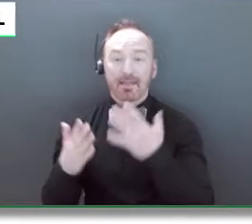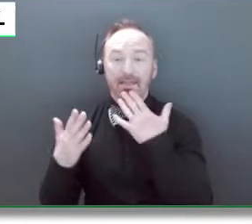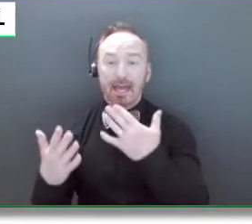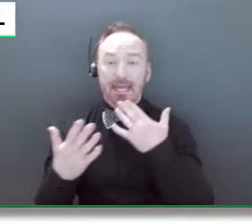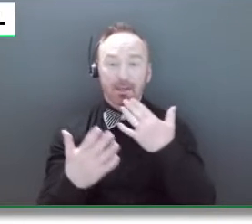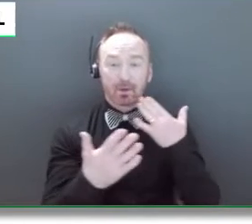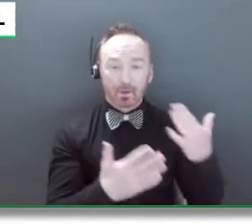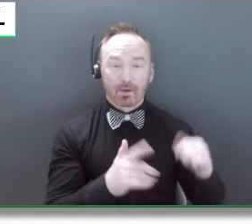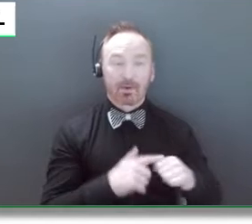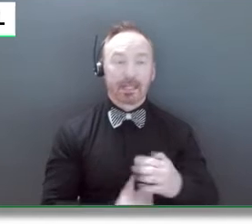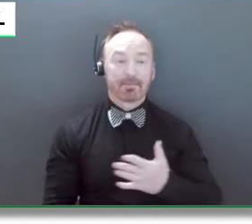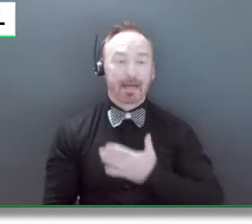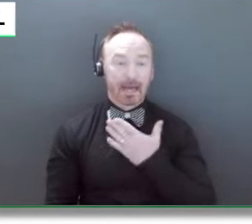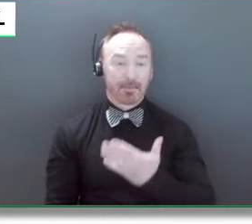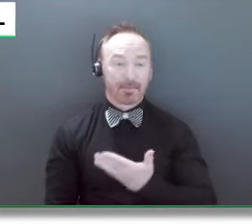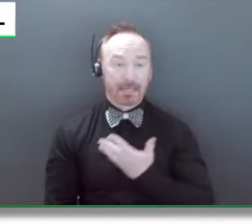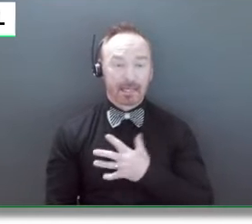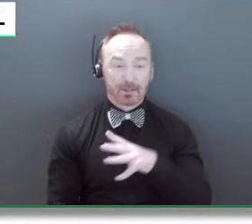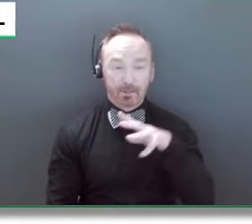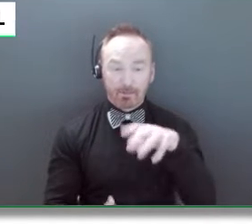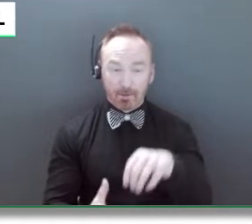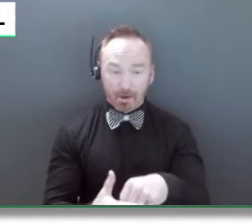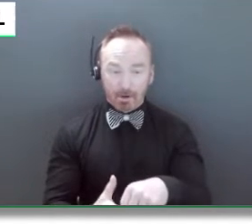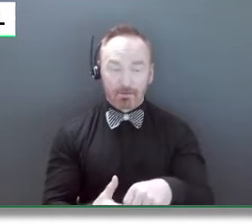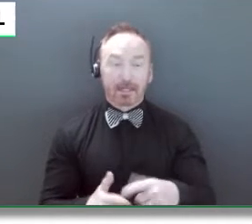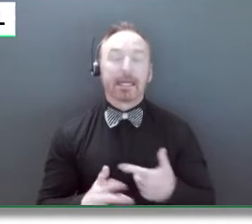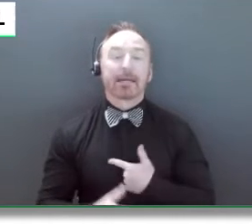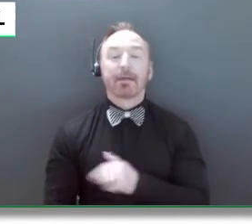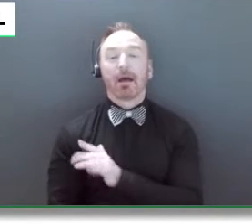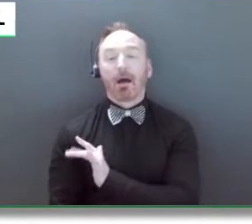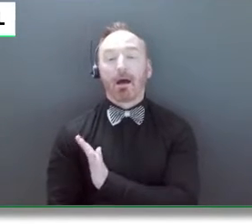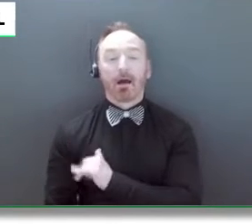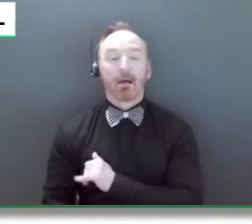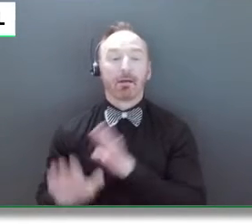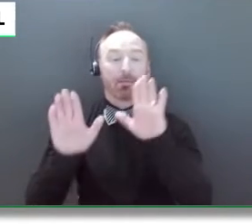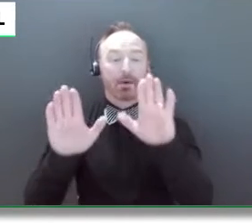here and part of this fantastic panel today. Um yeah we come and are very